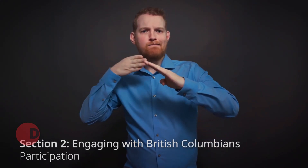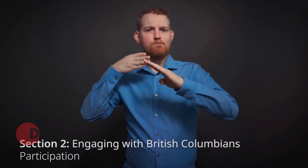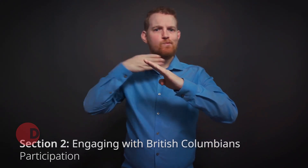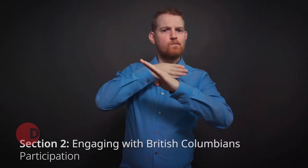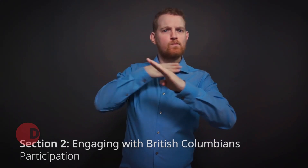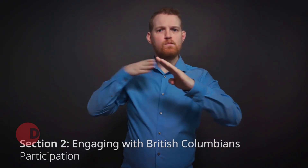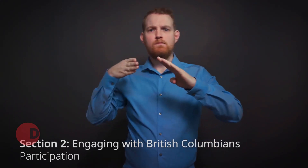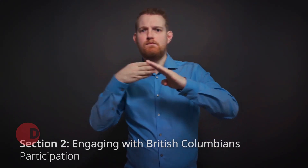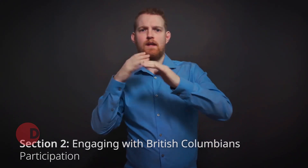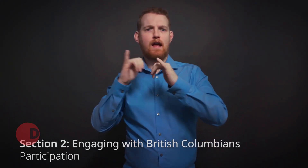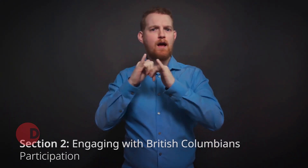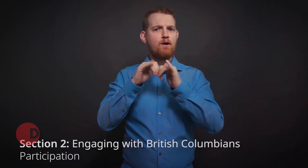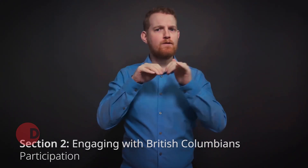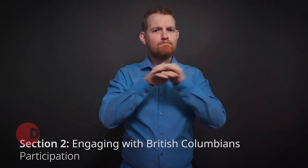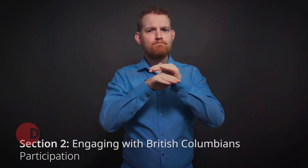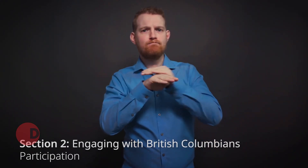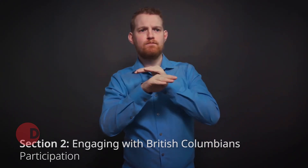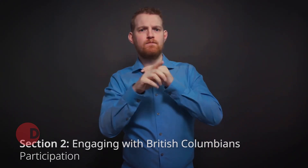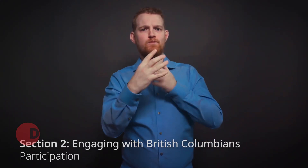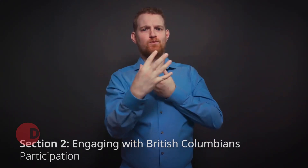and the need for inclusion.